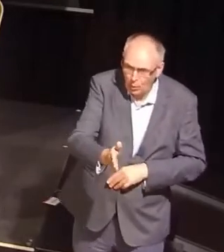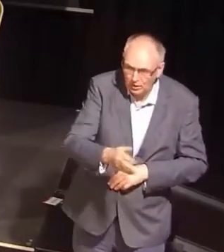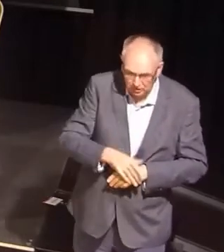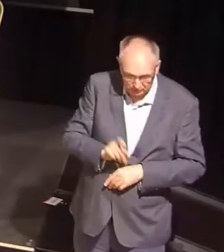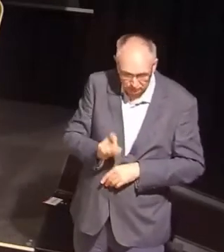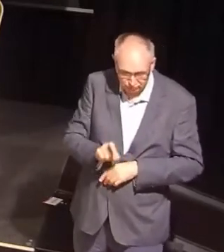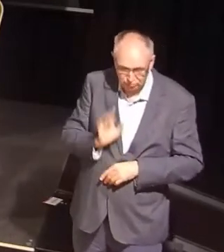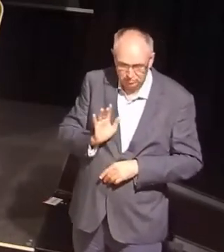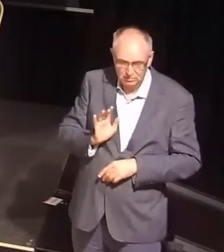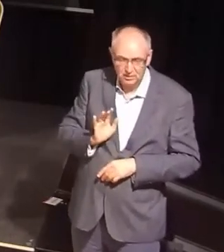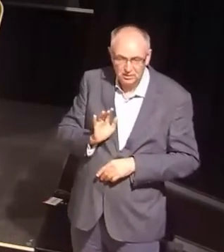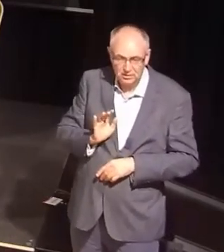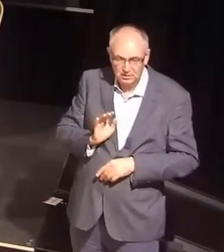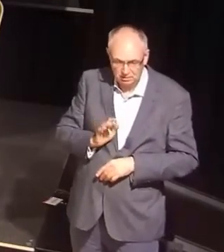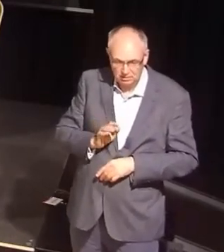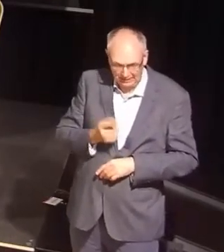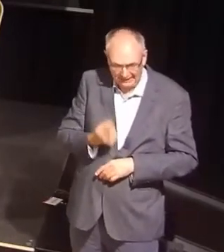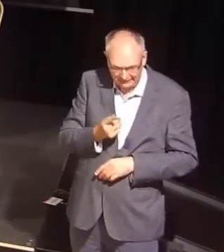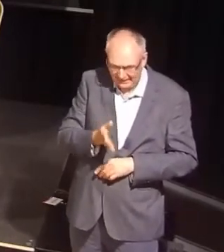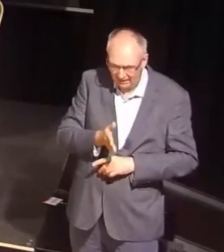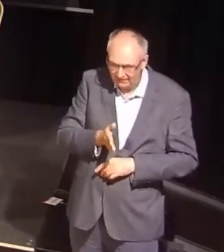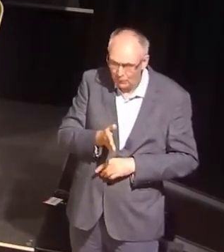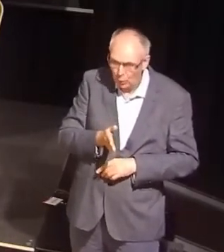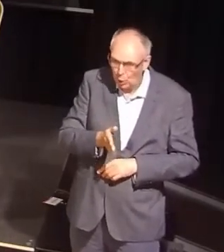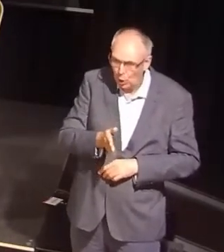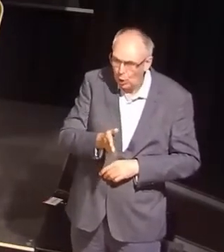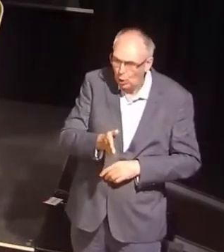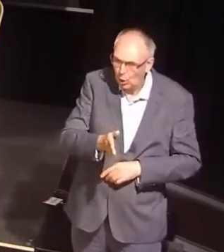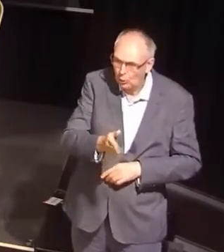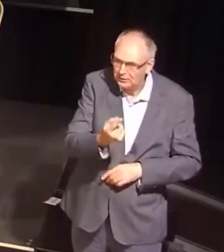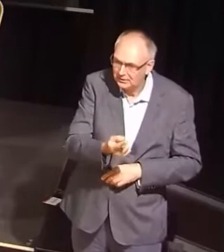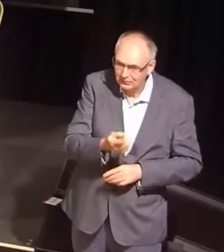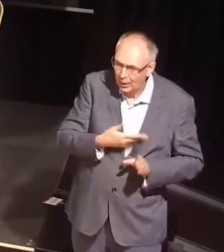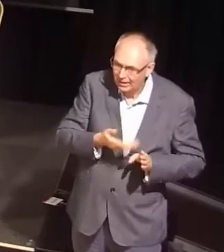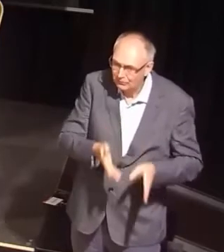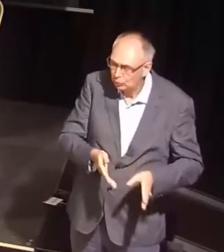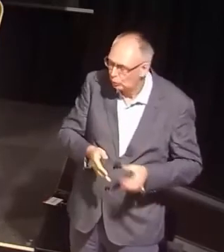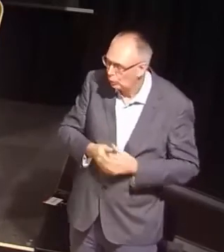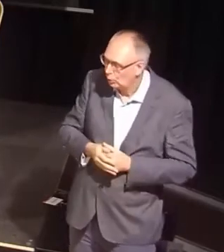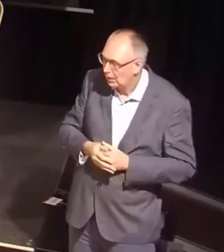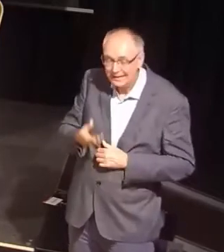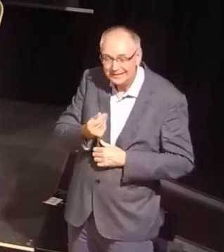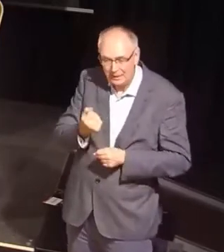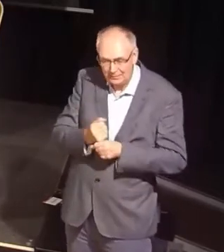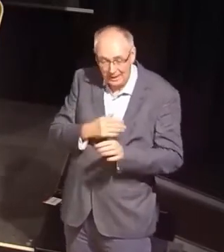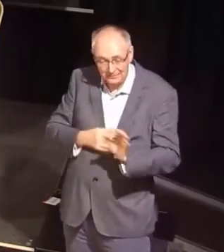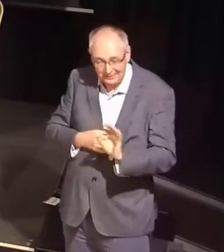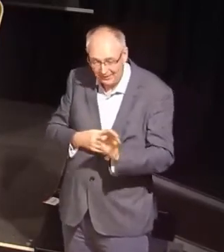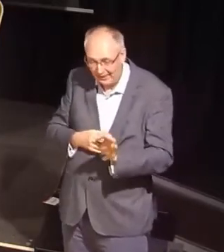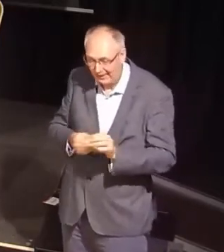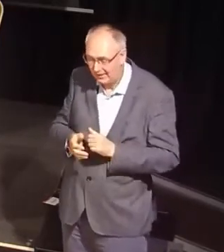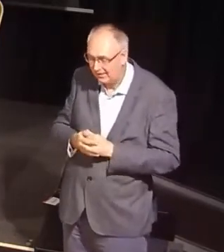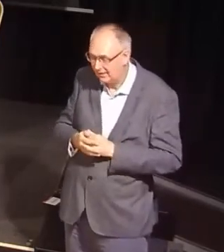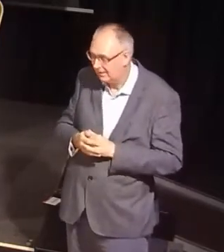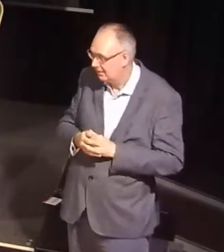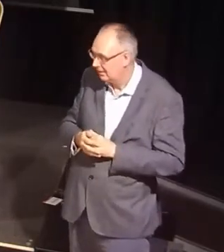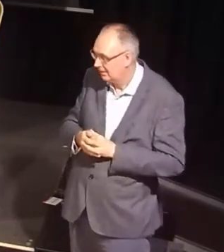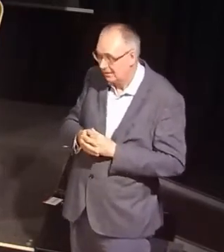That is one less job you need to do. In other games that don't have this feature I have seriously had to just set up a button